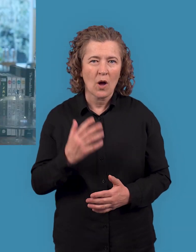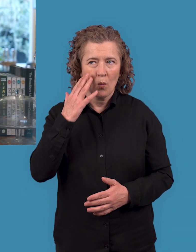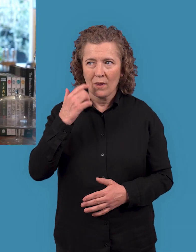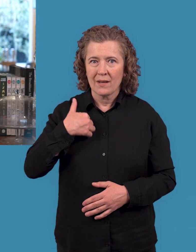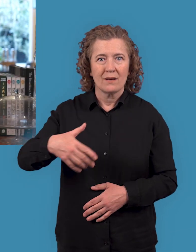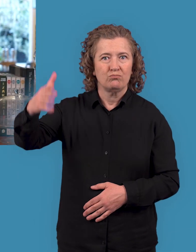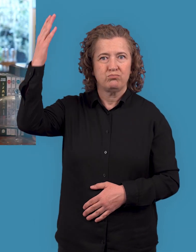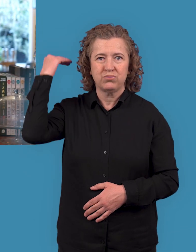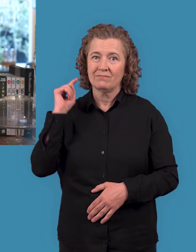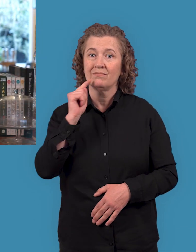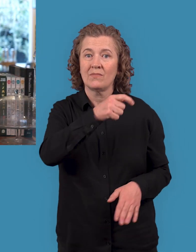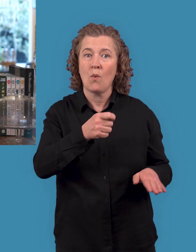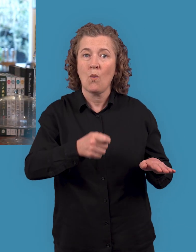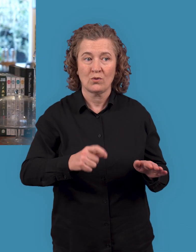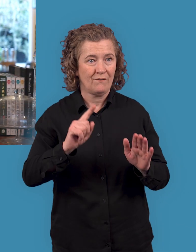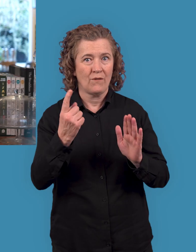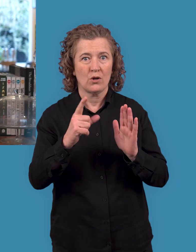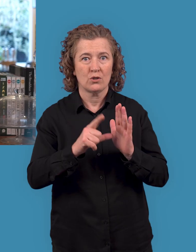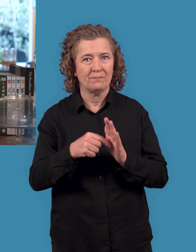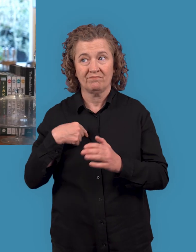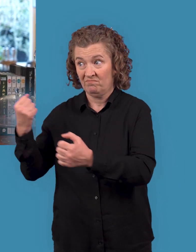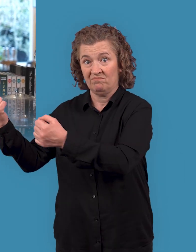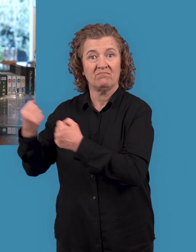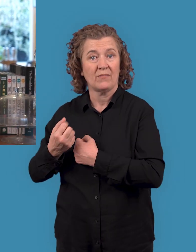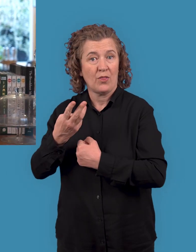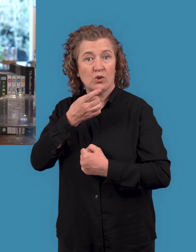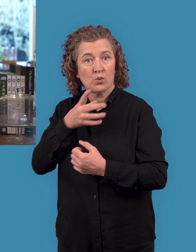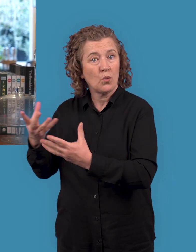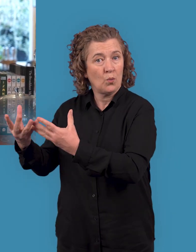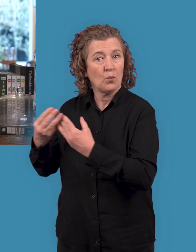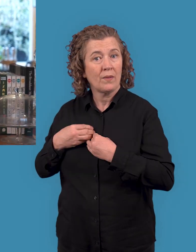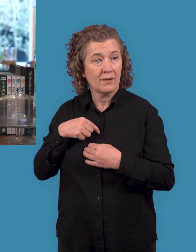When I went to the court the first time, I brought my three kids with me.